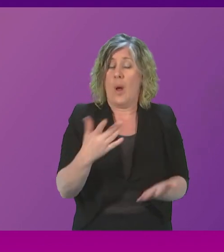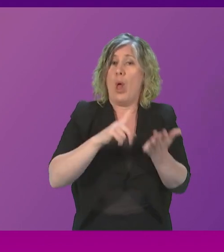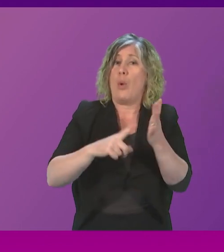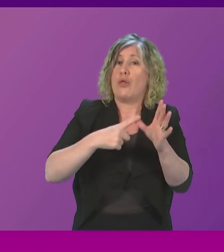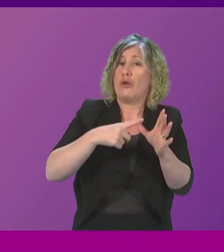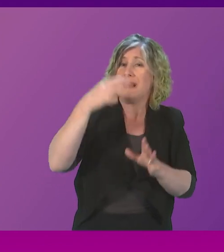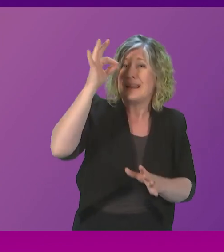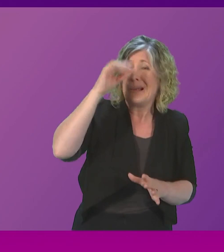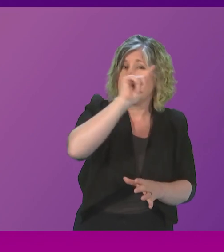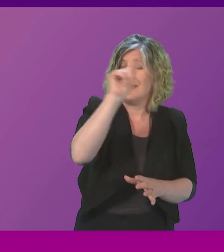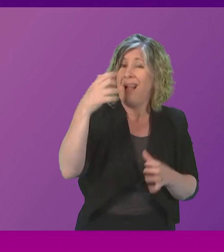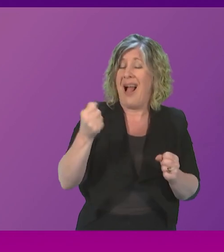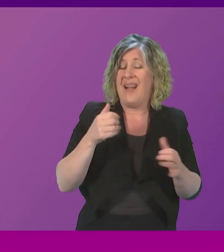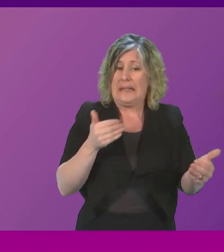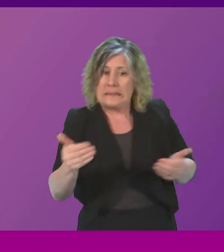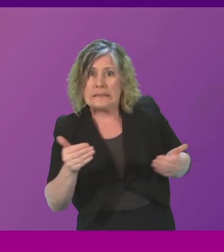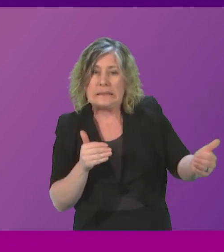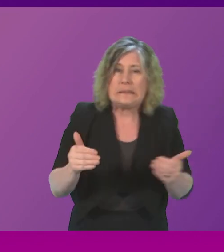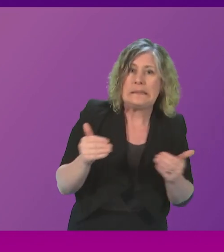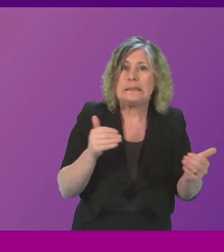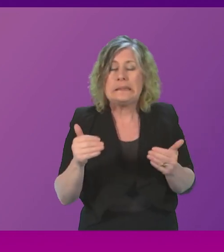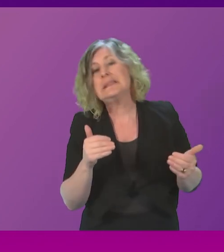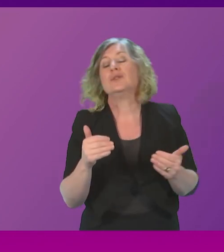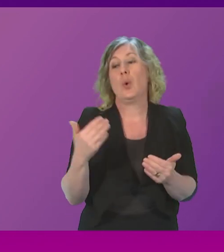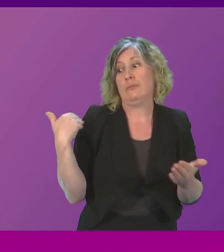My policy, as I said throughout the course of the recent campaign, is to work with our